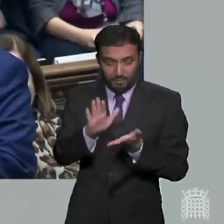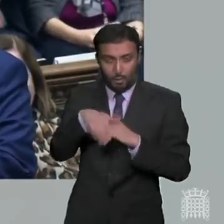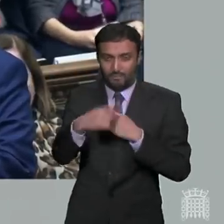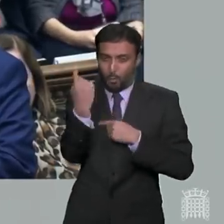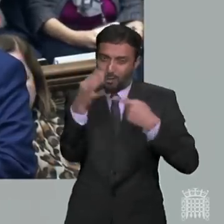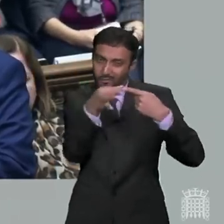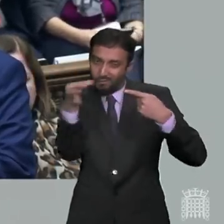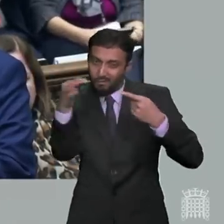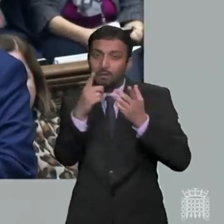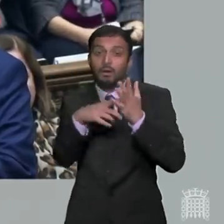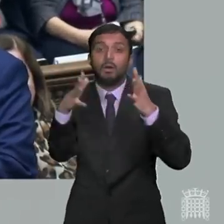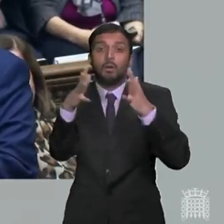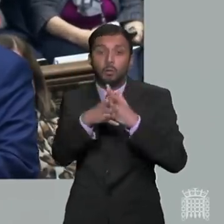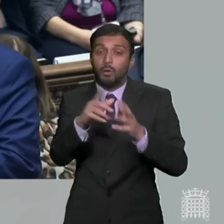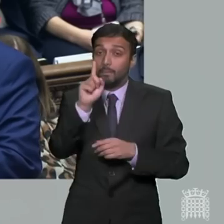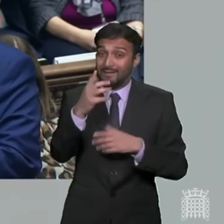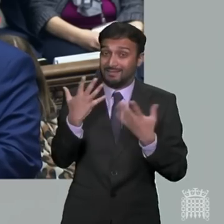in this Union is now at stake.